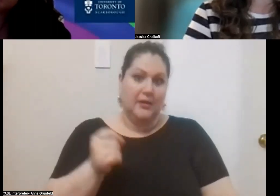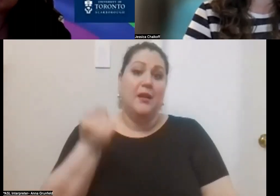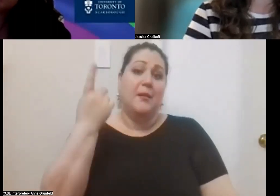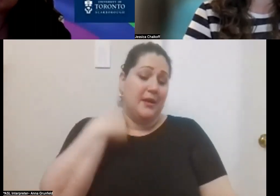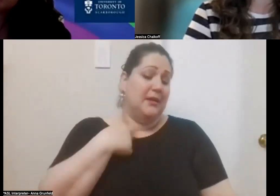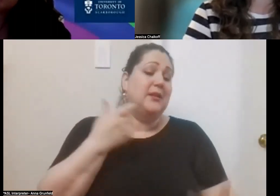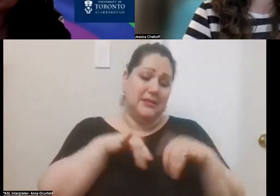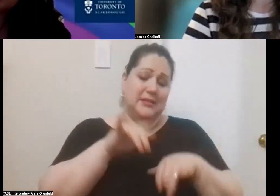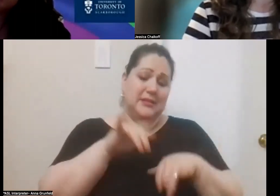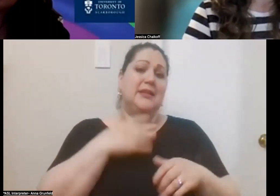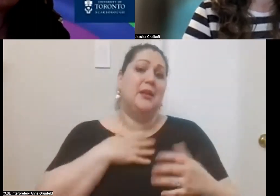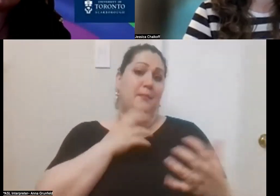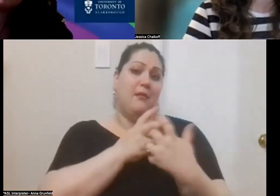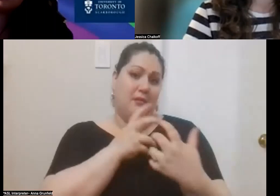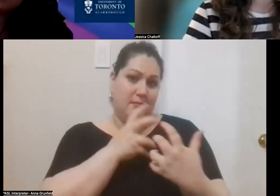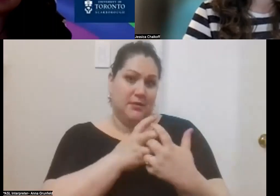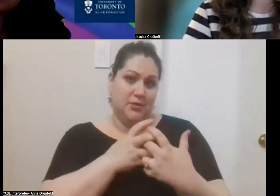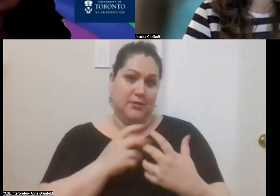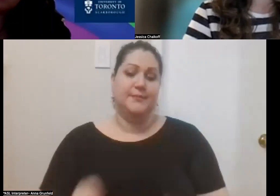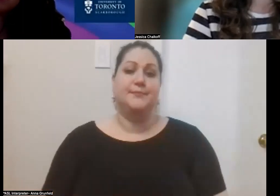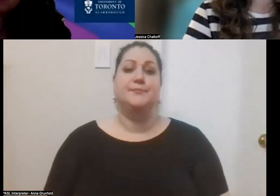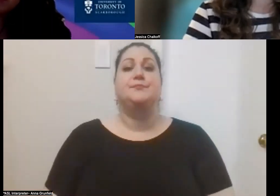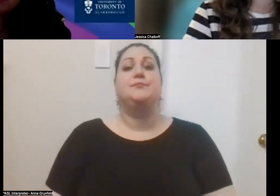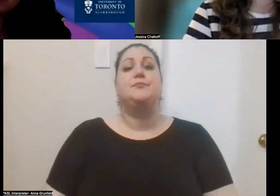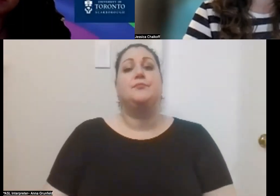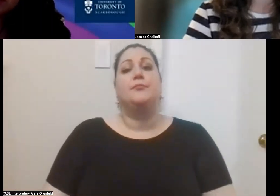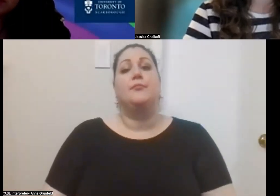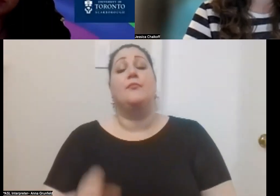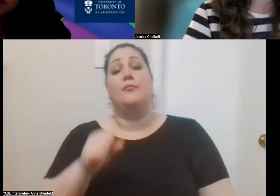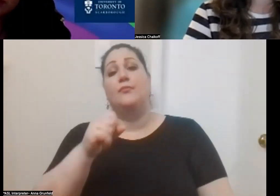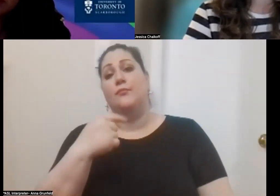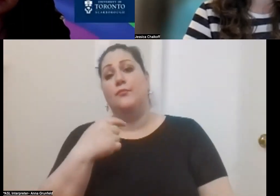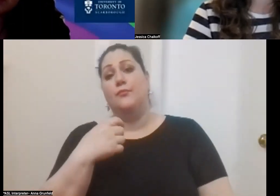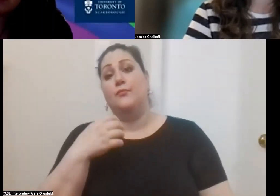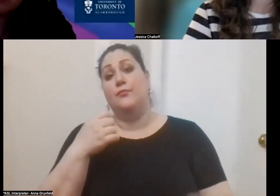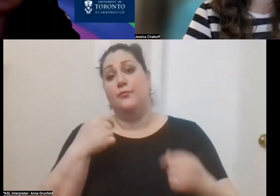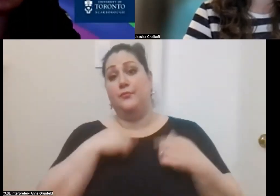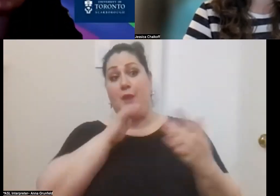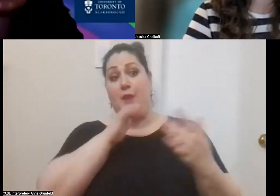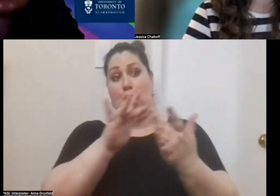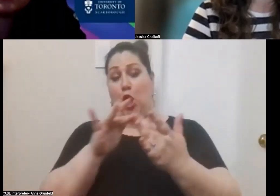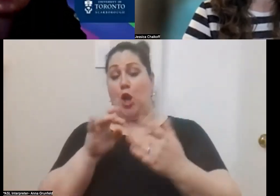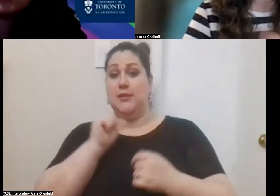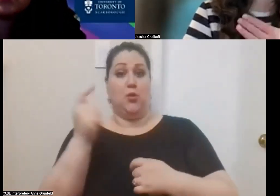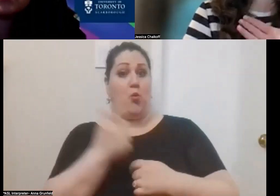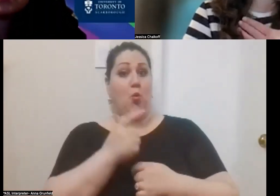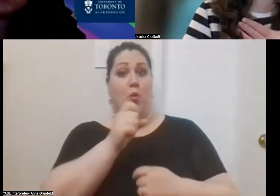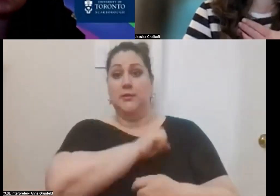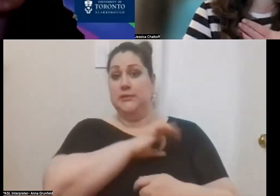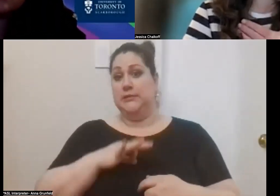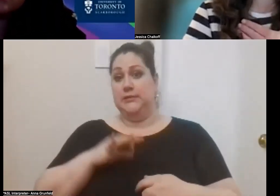So I reached out to all the faculty for my classes. I said, I'm just going to shake off.